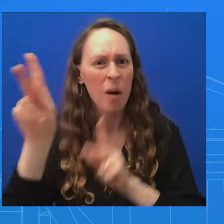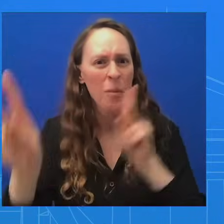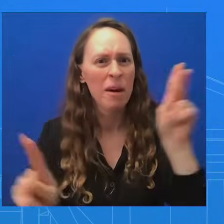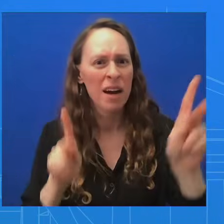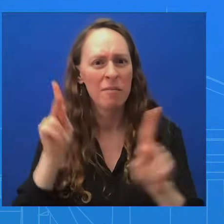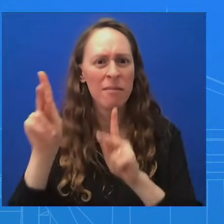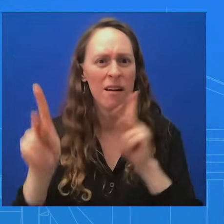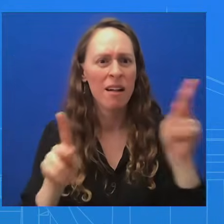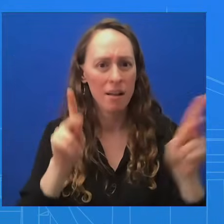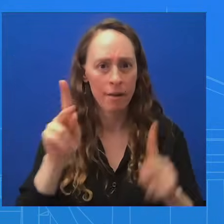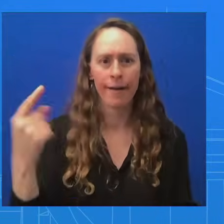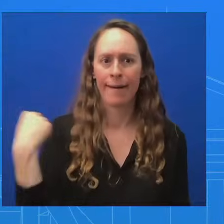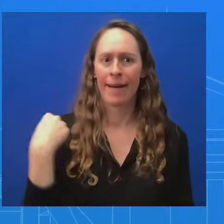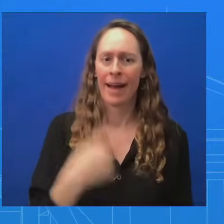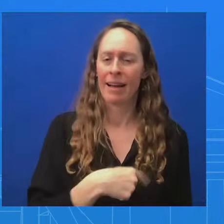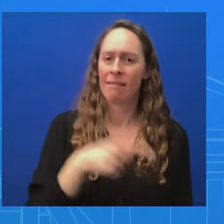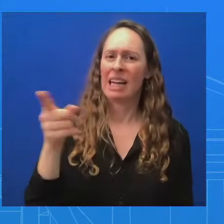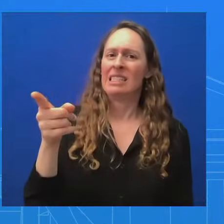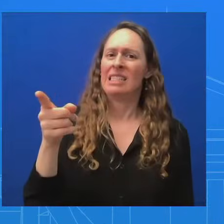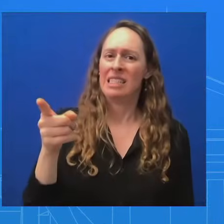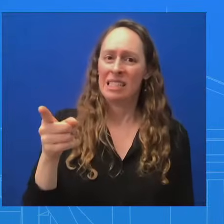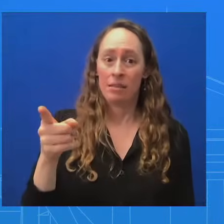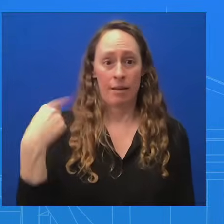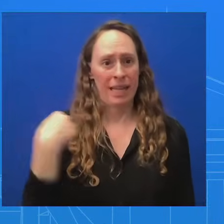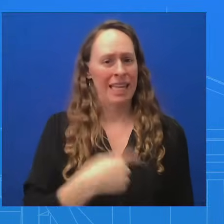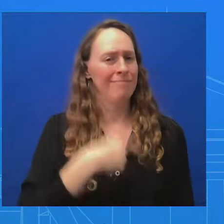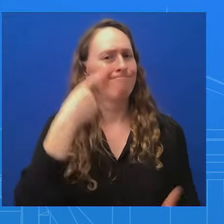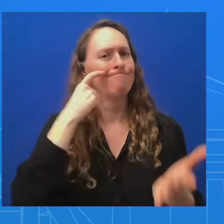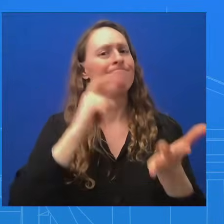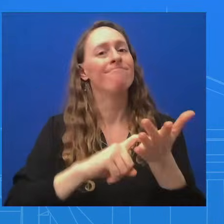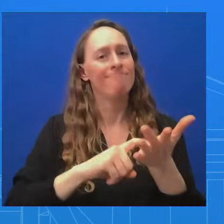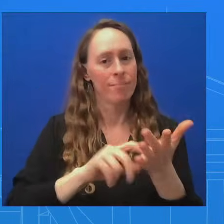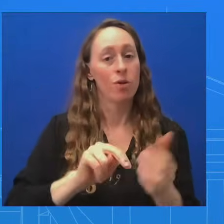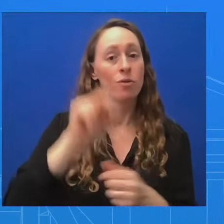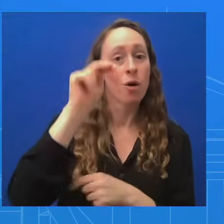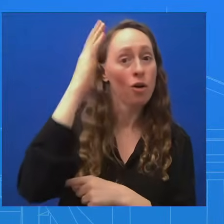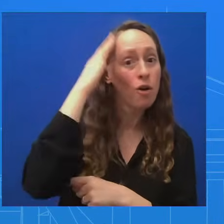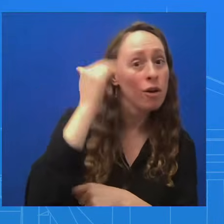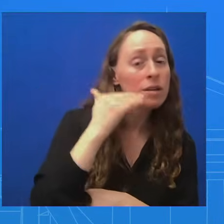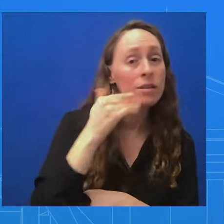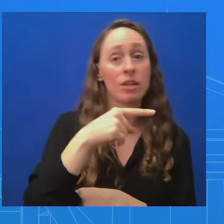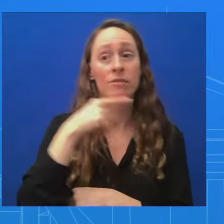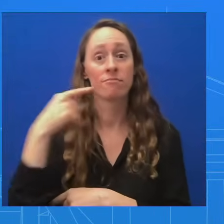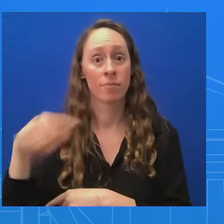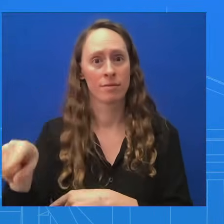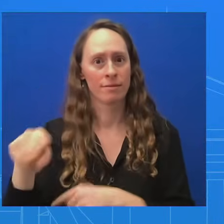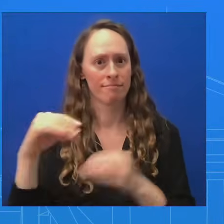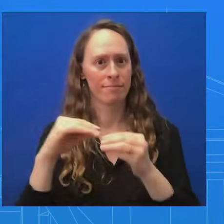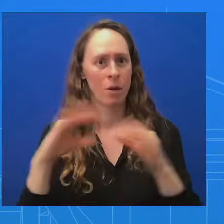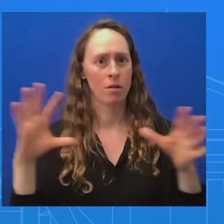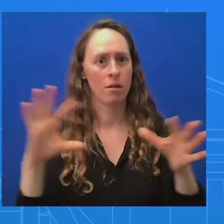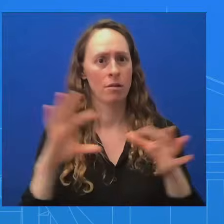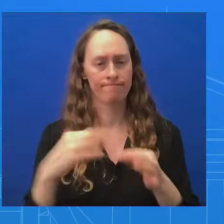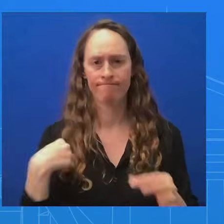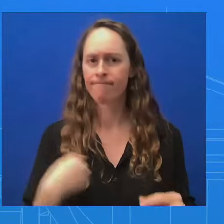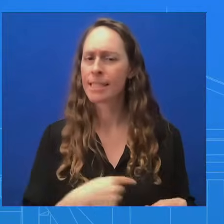It's worrisome for the people of Ukraine and our interests there as well, as well as it is for -- for the Peninsula. The Press: Quick follow-up.